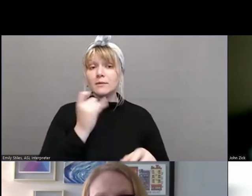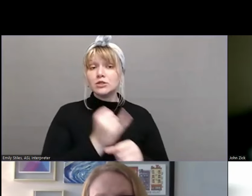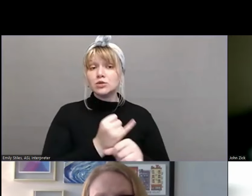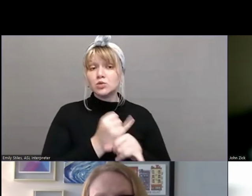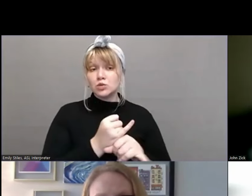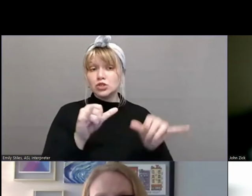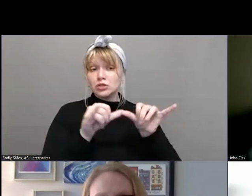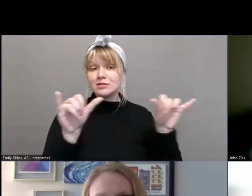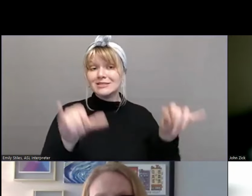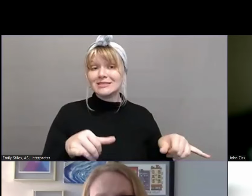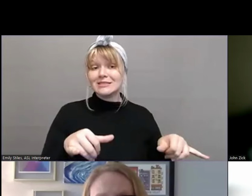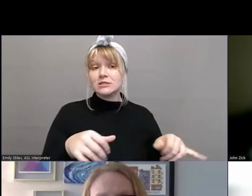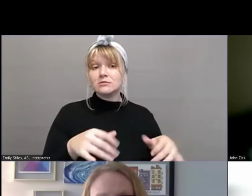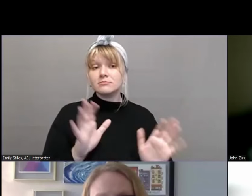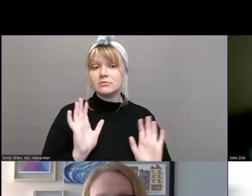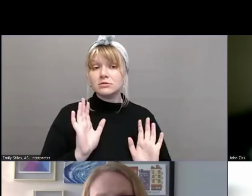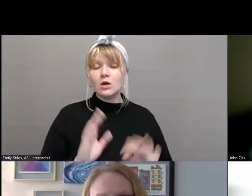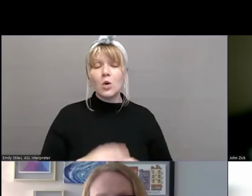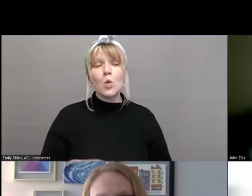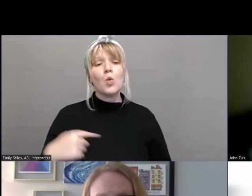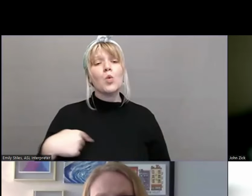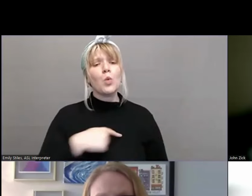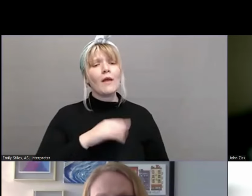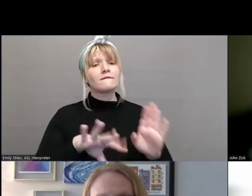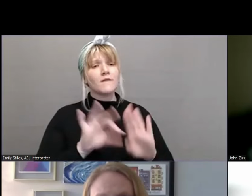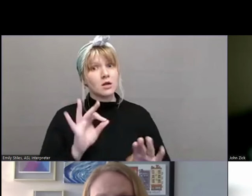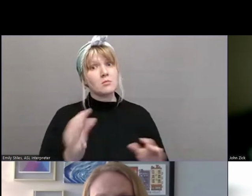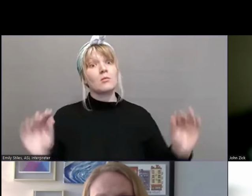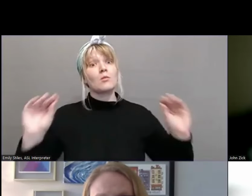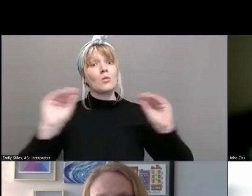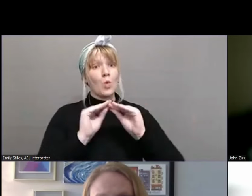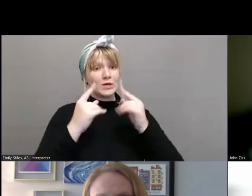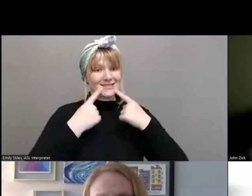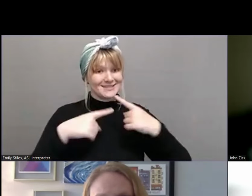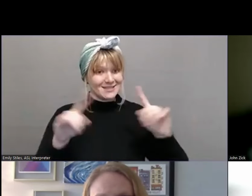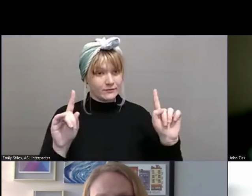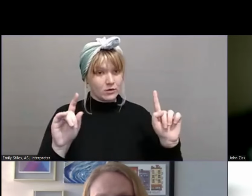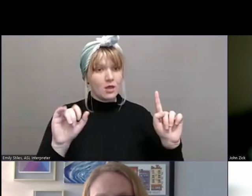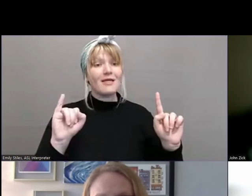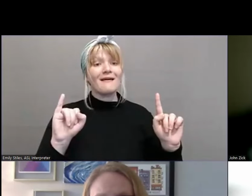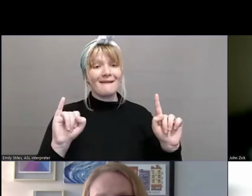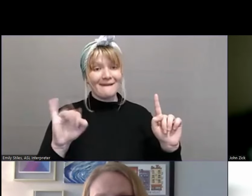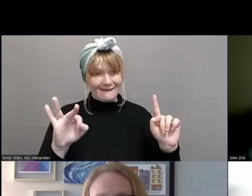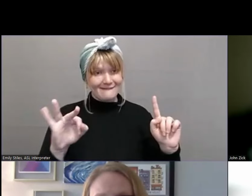And we find that there are far more successful when there is a collaborative plan in place